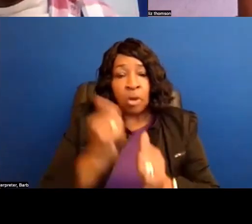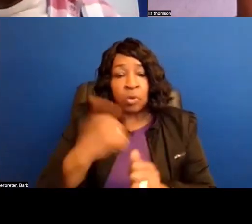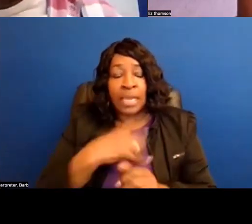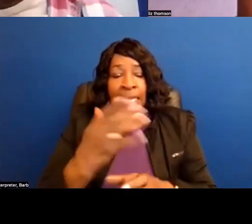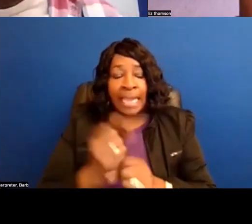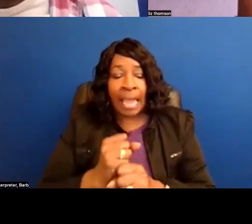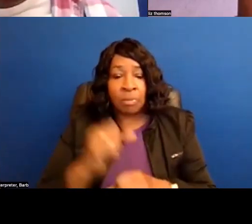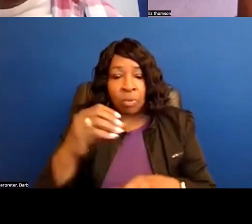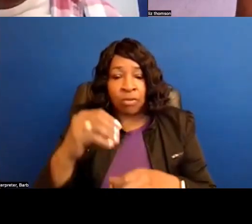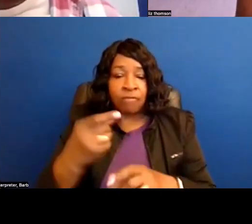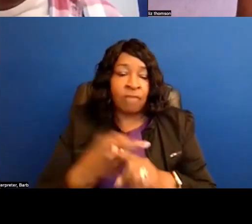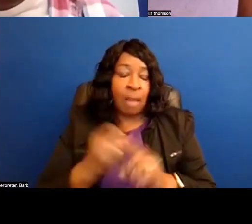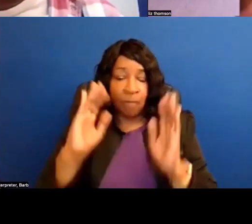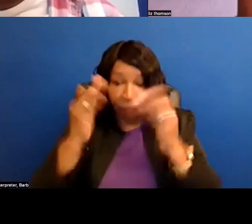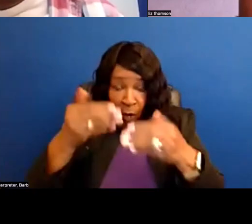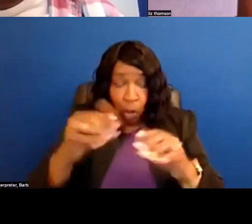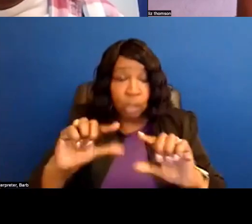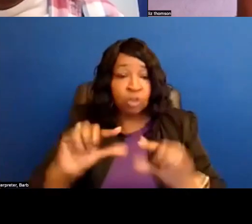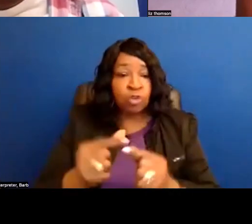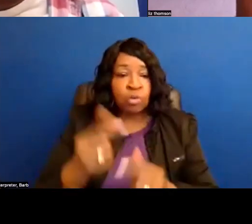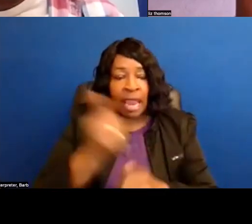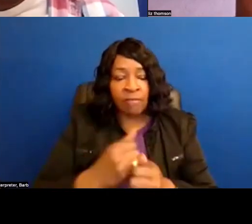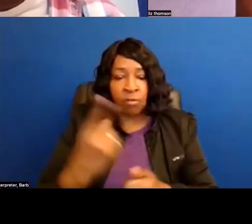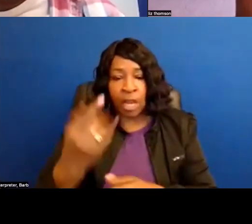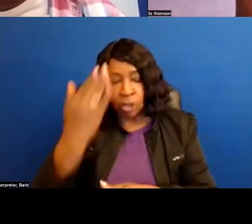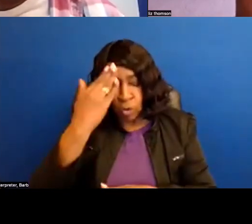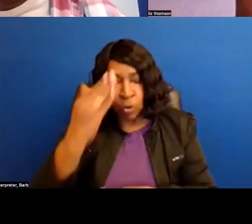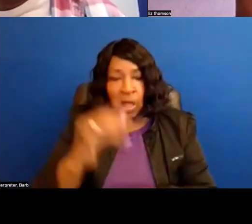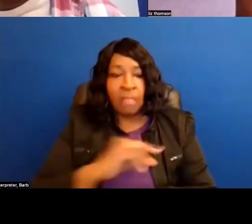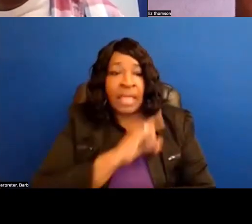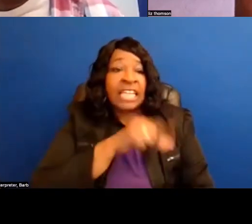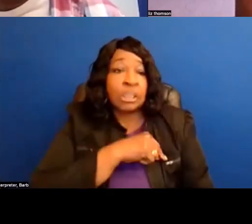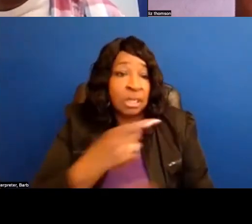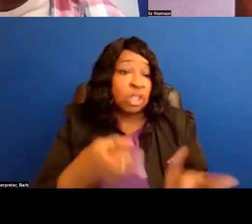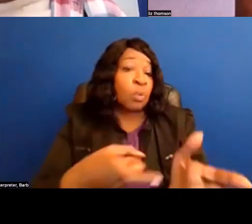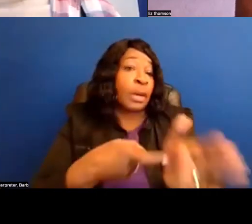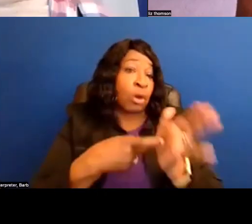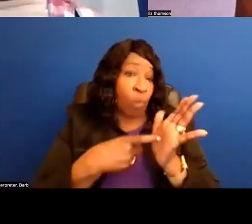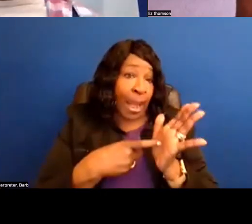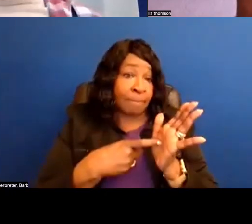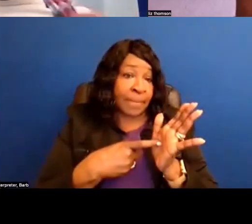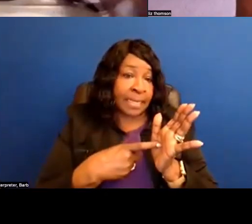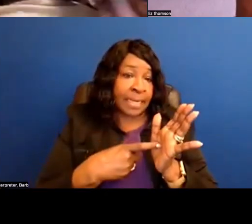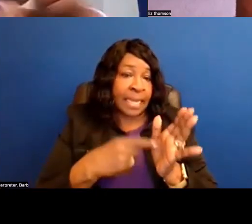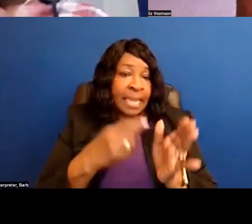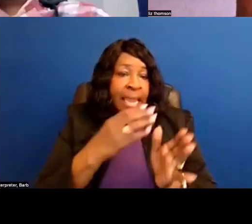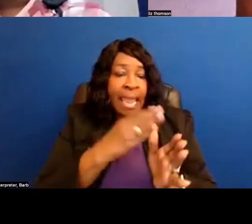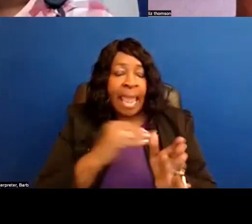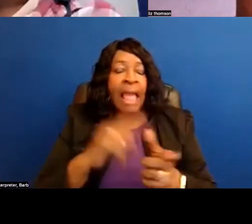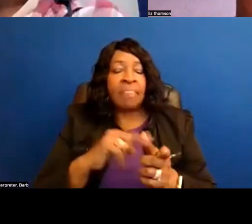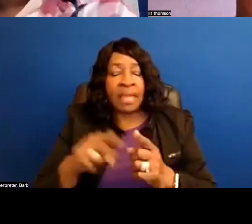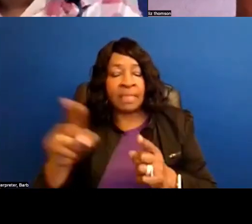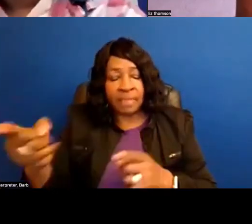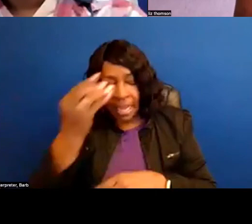everyone knew the eligibility requirements and then they disclosed if they wanted to.